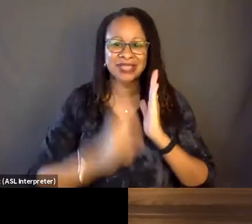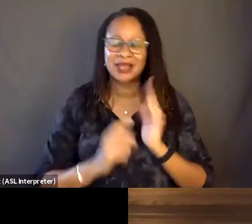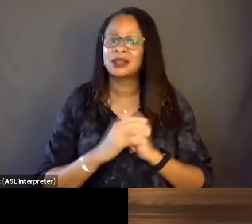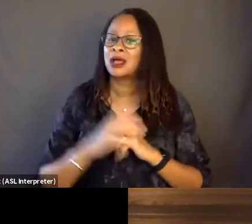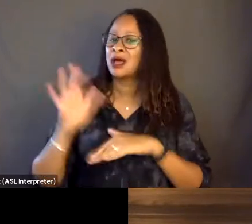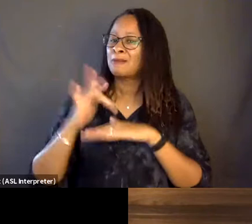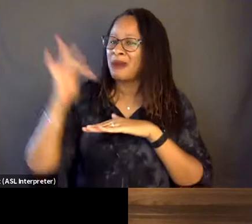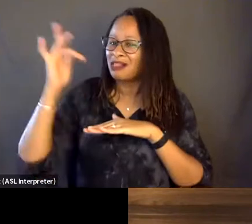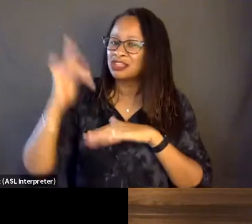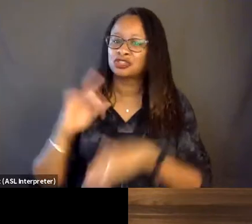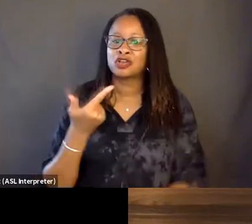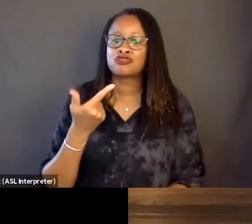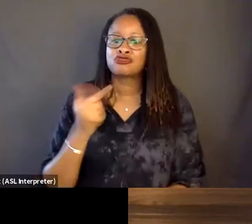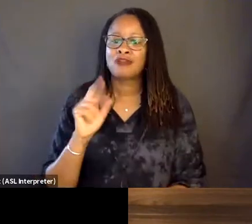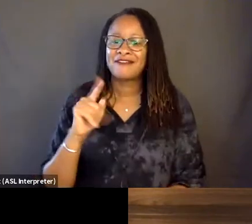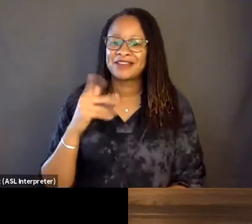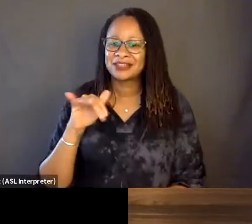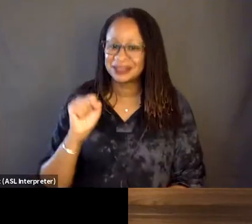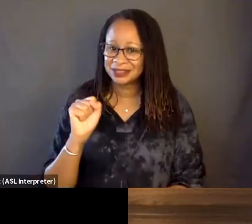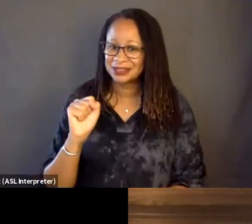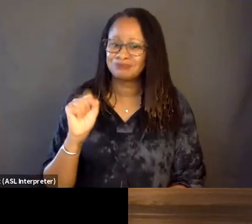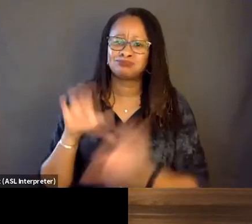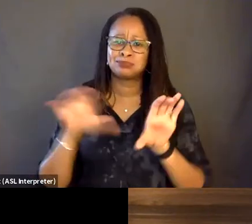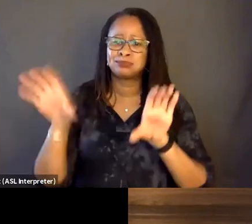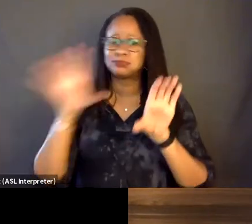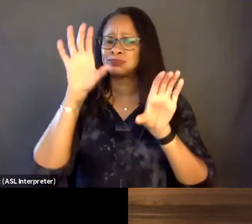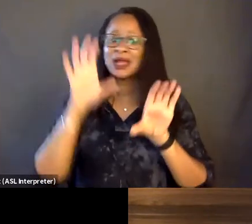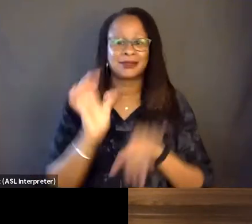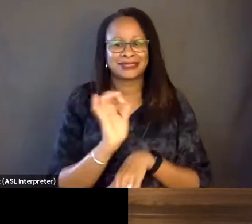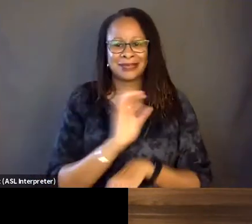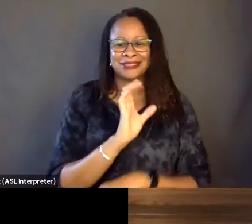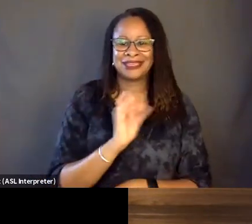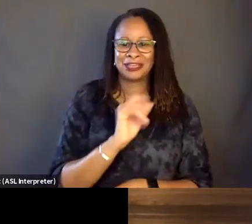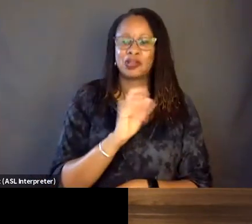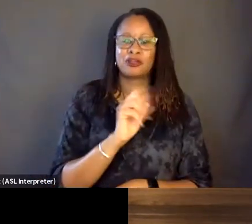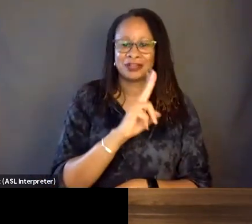And so it was kind of like "Icarus" in that regard, that we had--